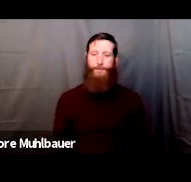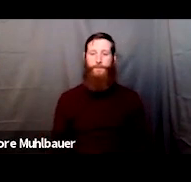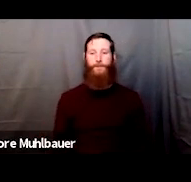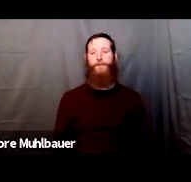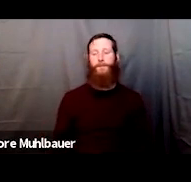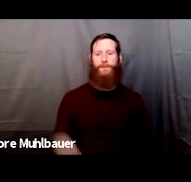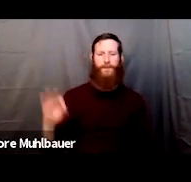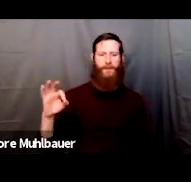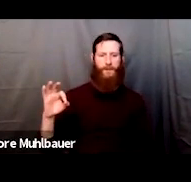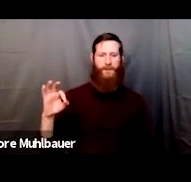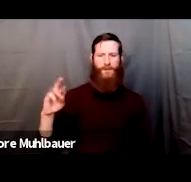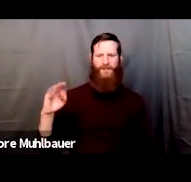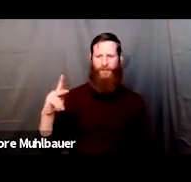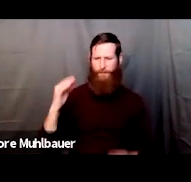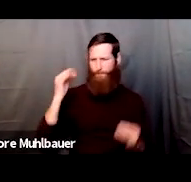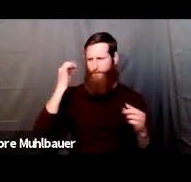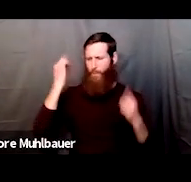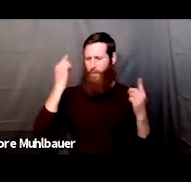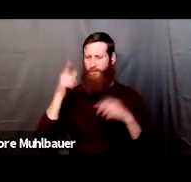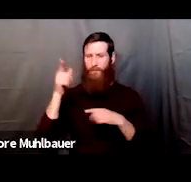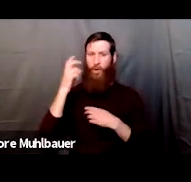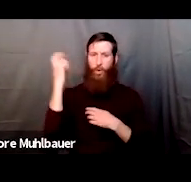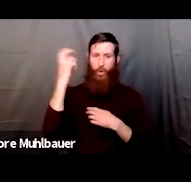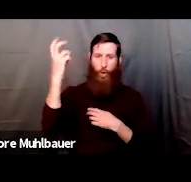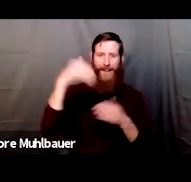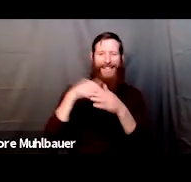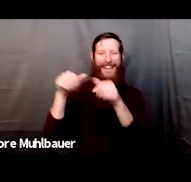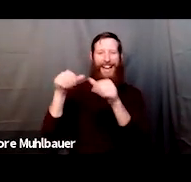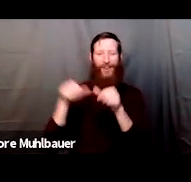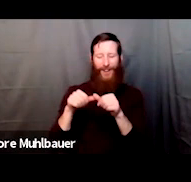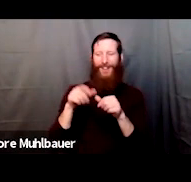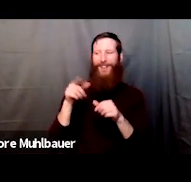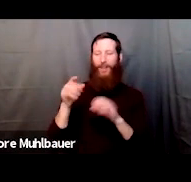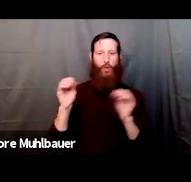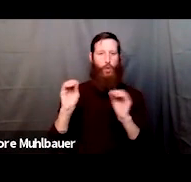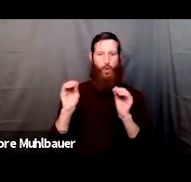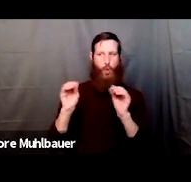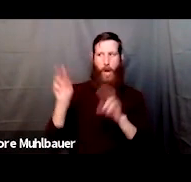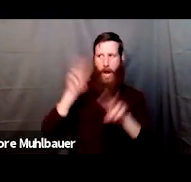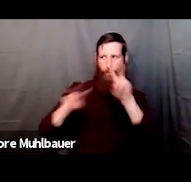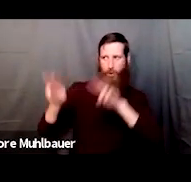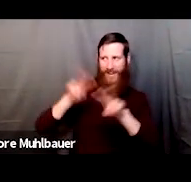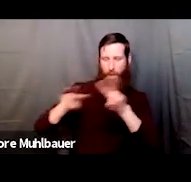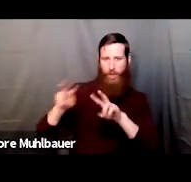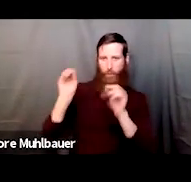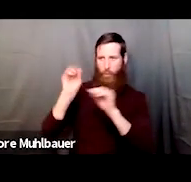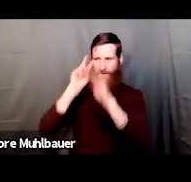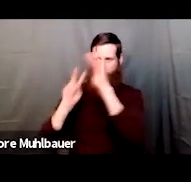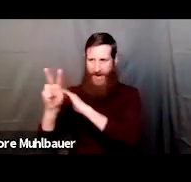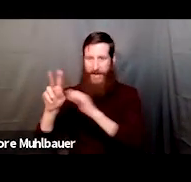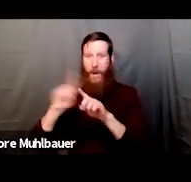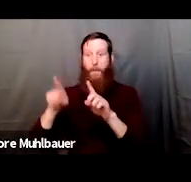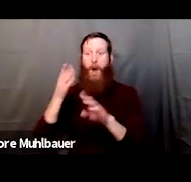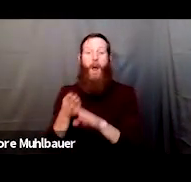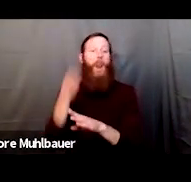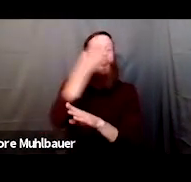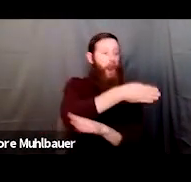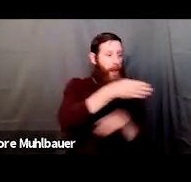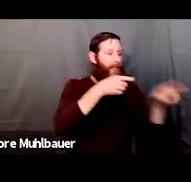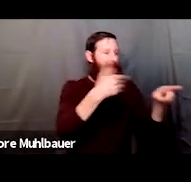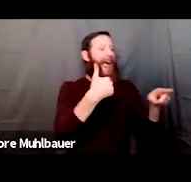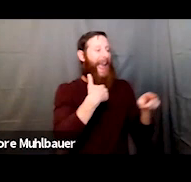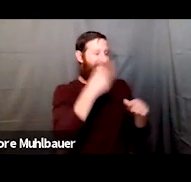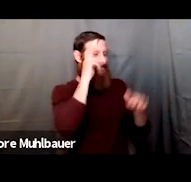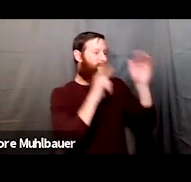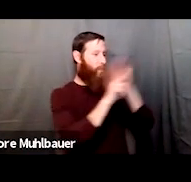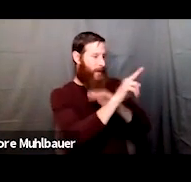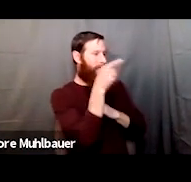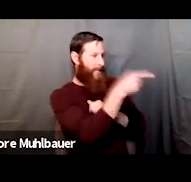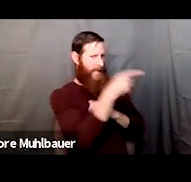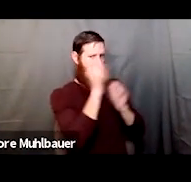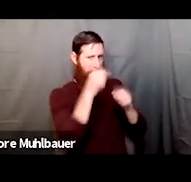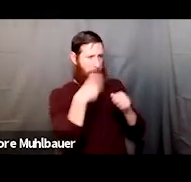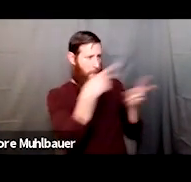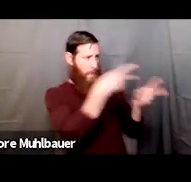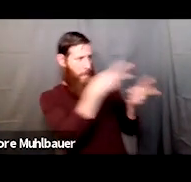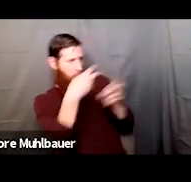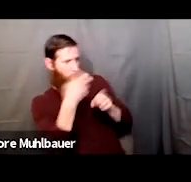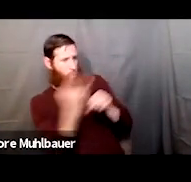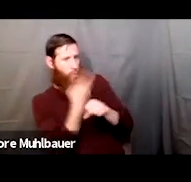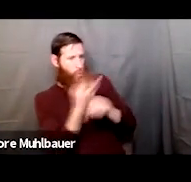Frank is wondering if when touring in an area with out observations,if you can use neighboring observations as guidelines?